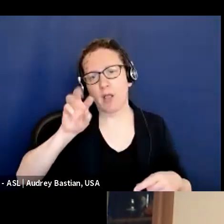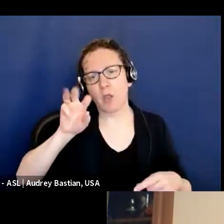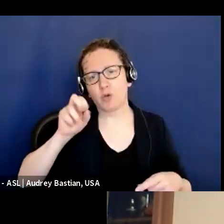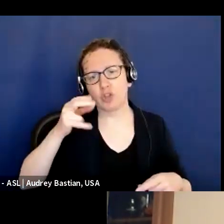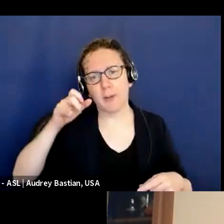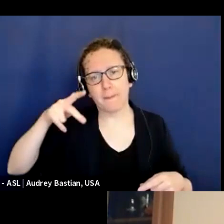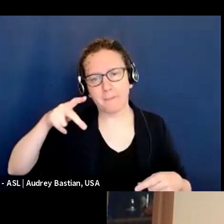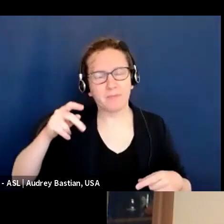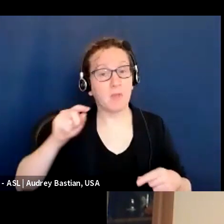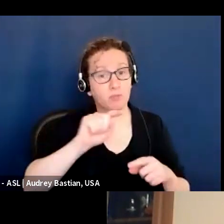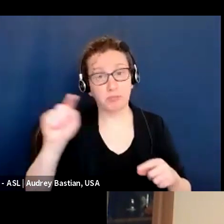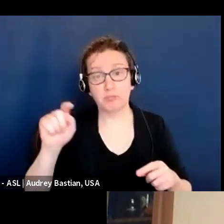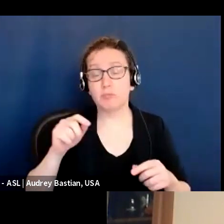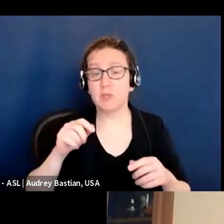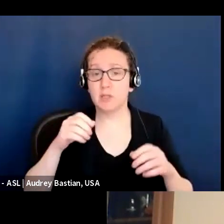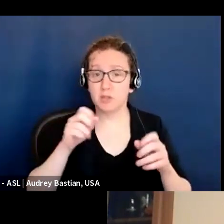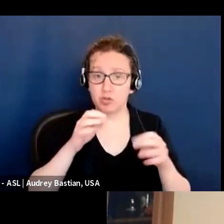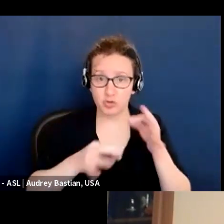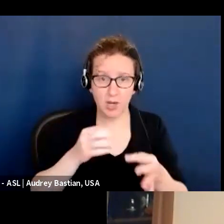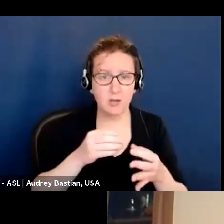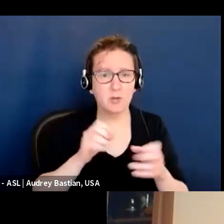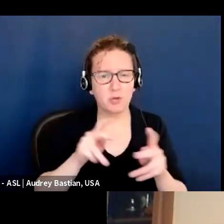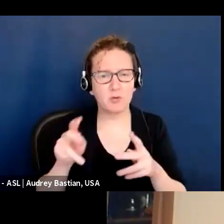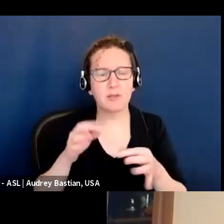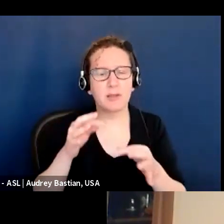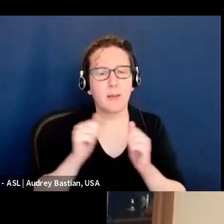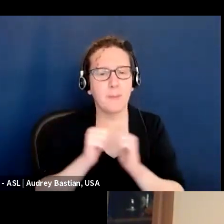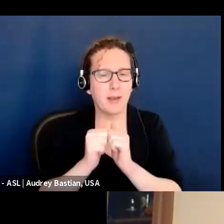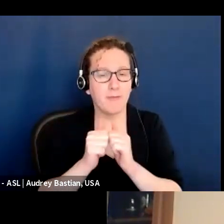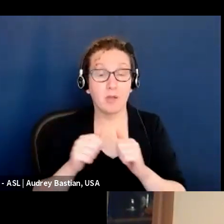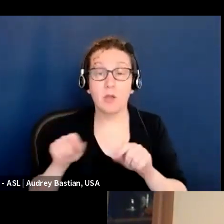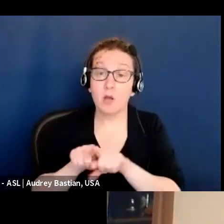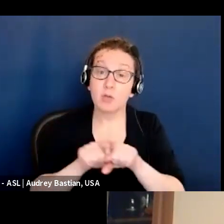are competitive. And there's also programs too if you're interested in volunteerism or internships